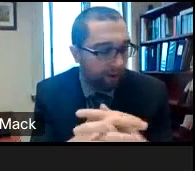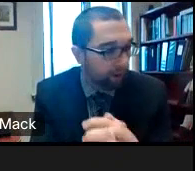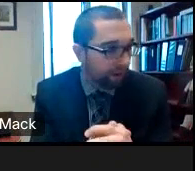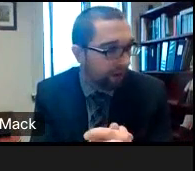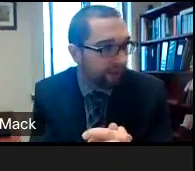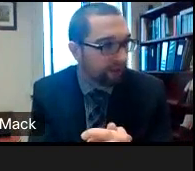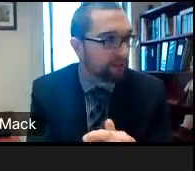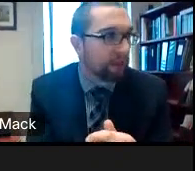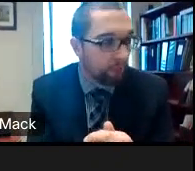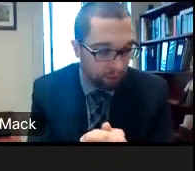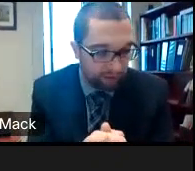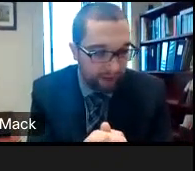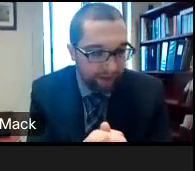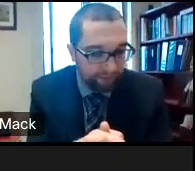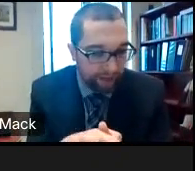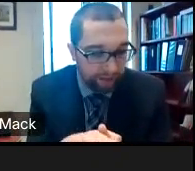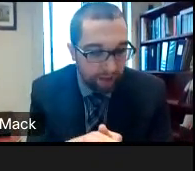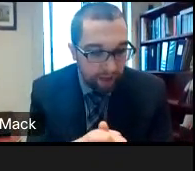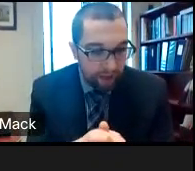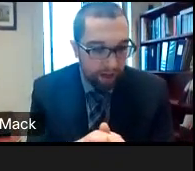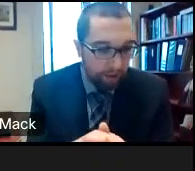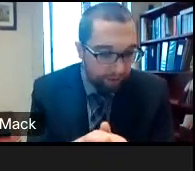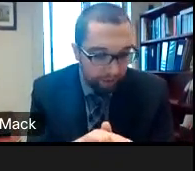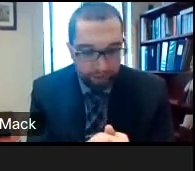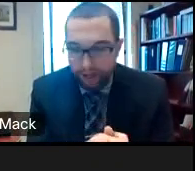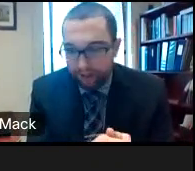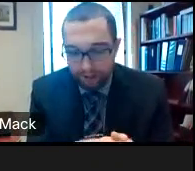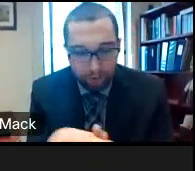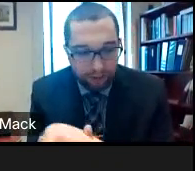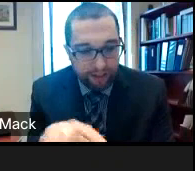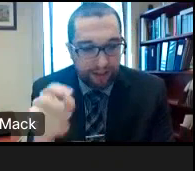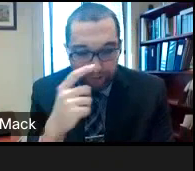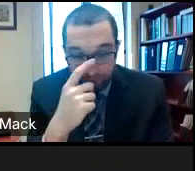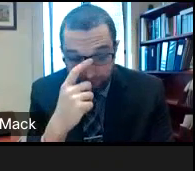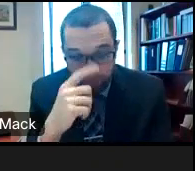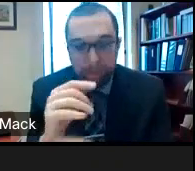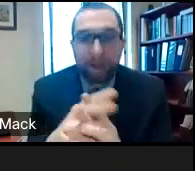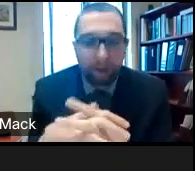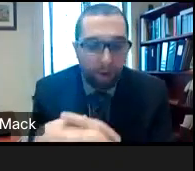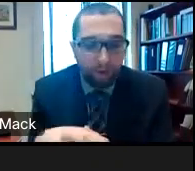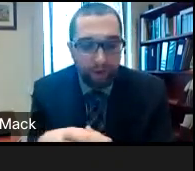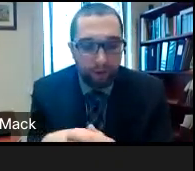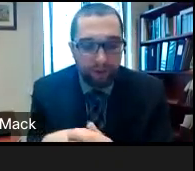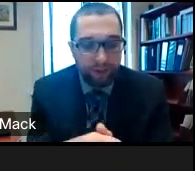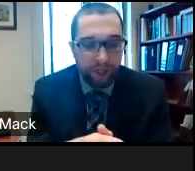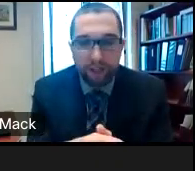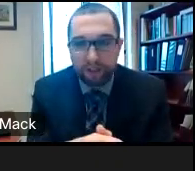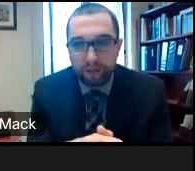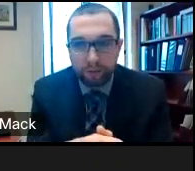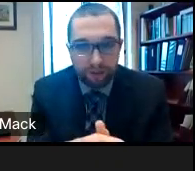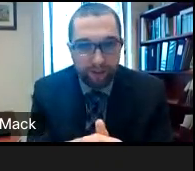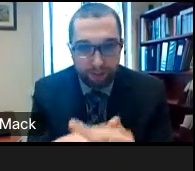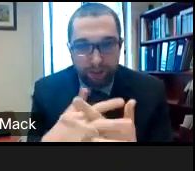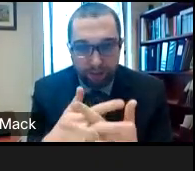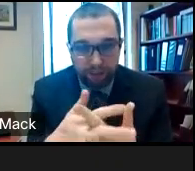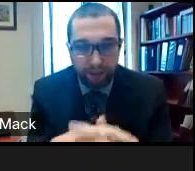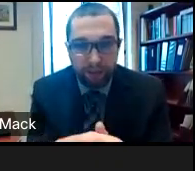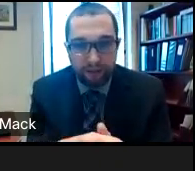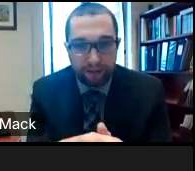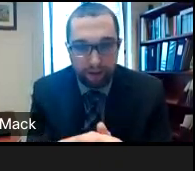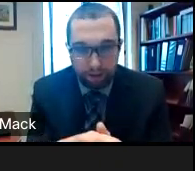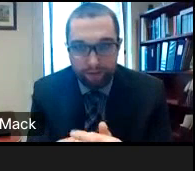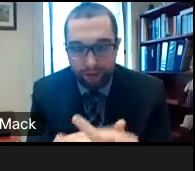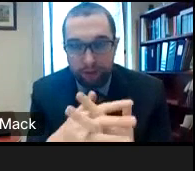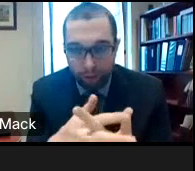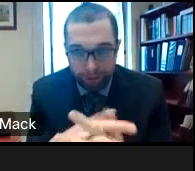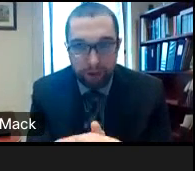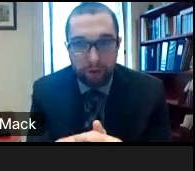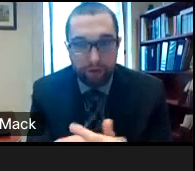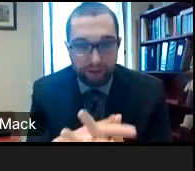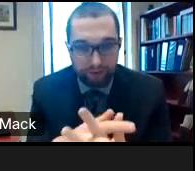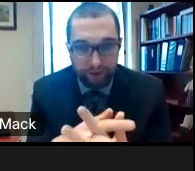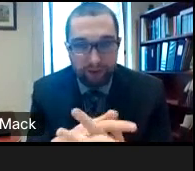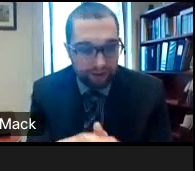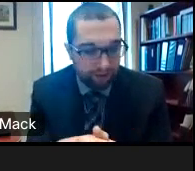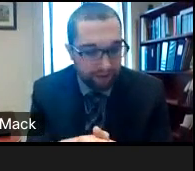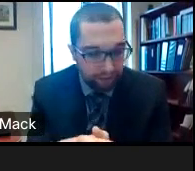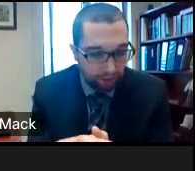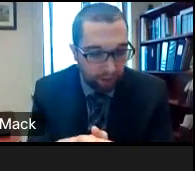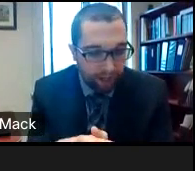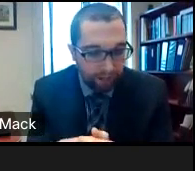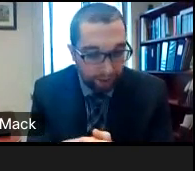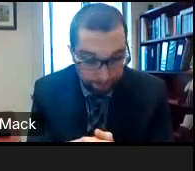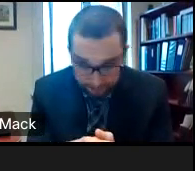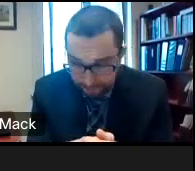Area and my client can speak more to that effect. However, back in 2019, we are informed by code that there was a change in use of this building because of the horse shows, and various events that were going on there.